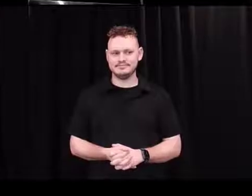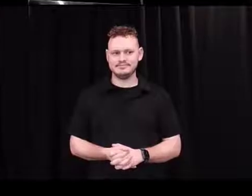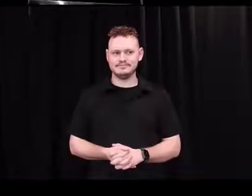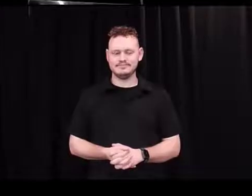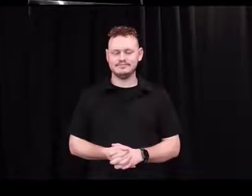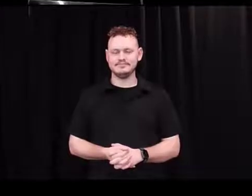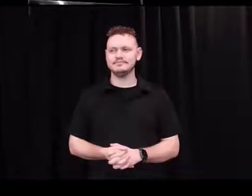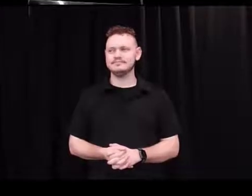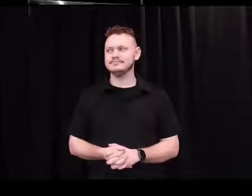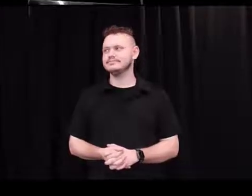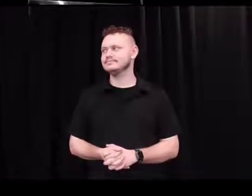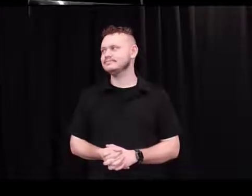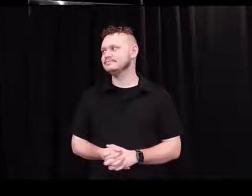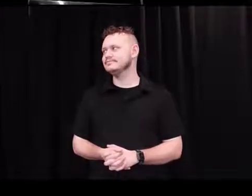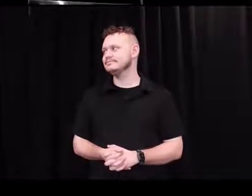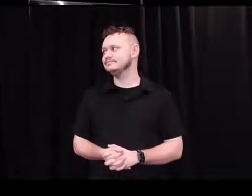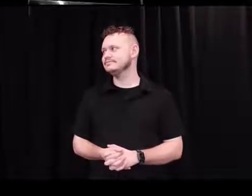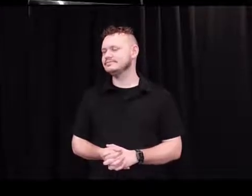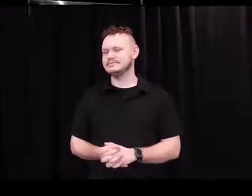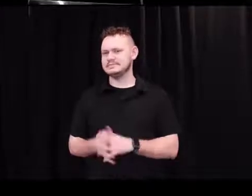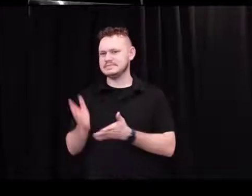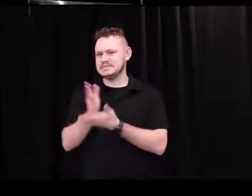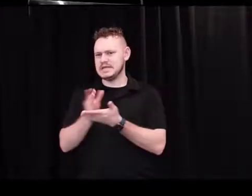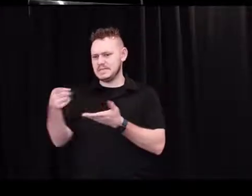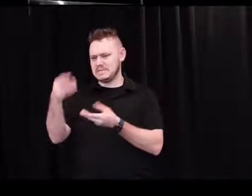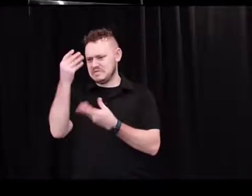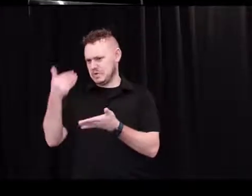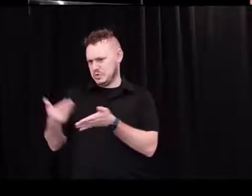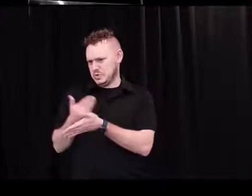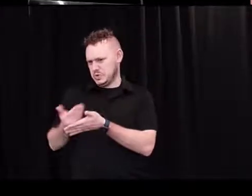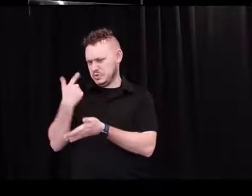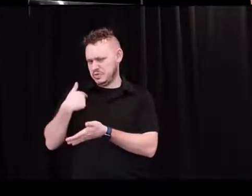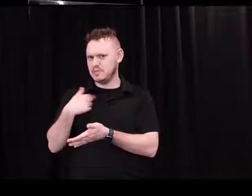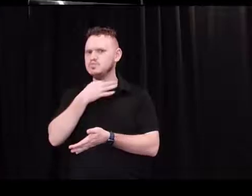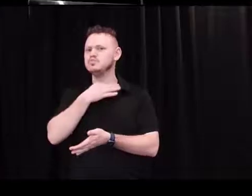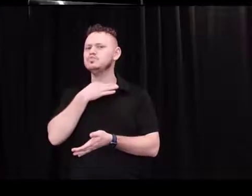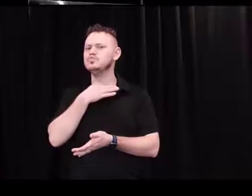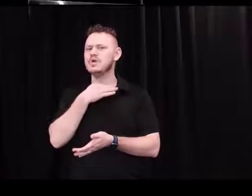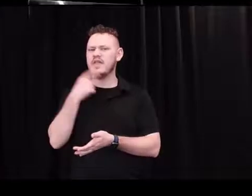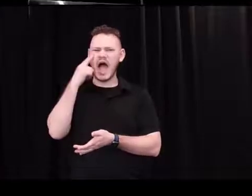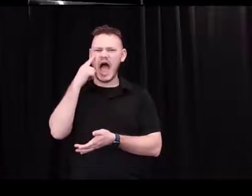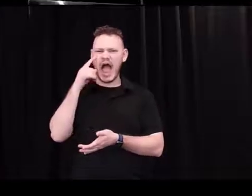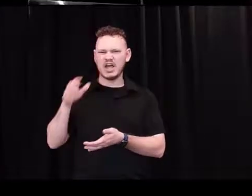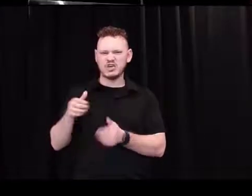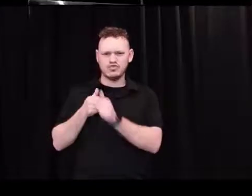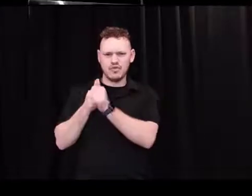[Audience Member 1] Some of this is new to me, so I'm just curious about the eye tracker. [Karl] Uh huh. [Audience Member 1] Is